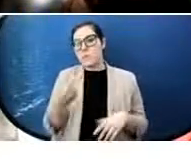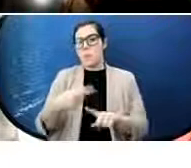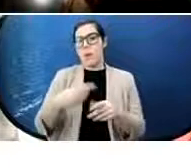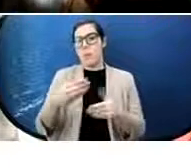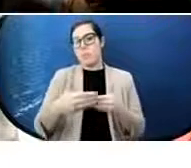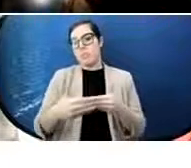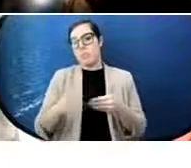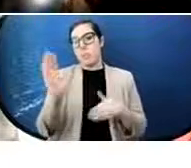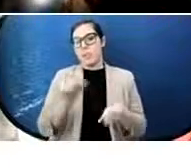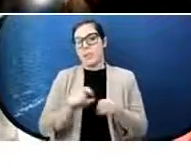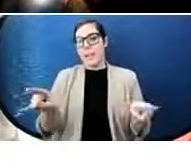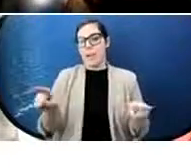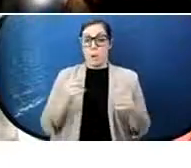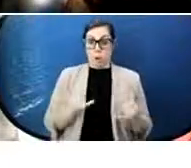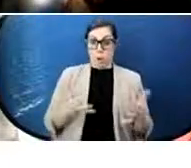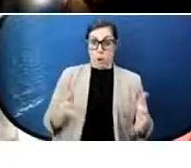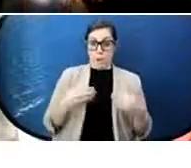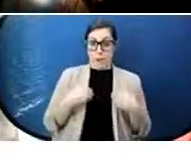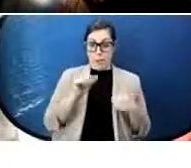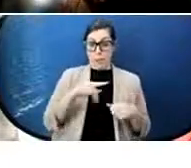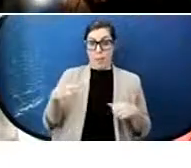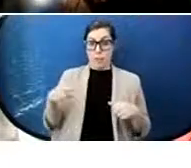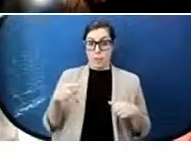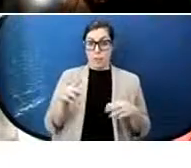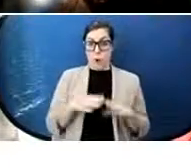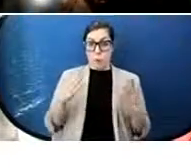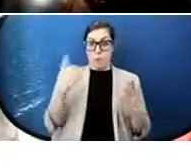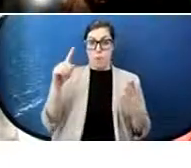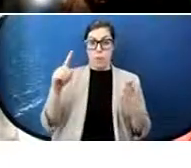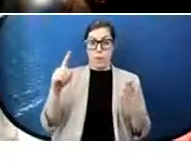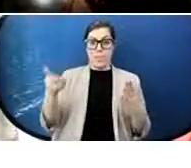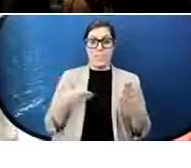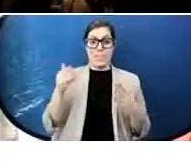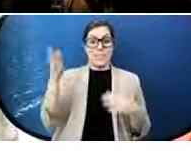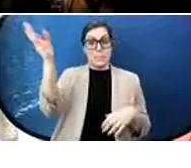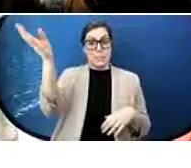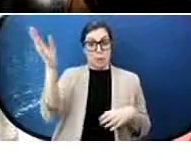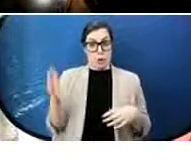have an application opened for guest speakers so of course, in addition to being an opportunity